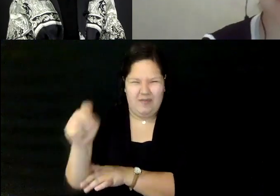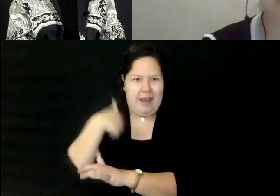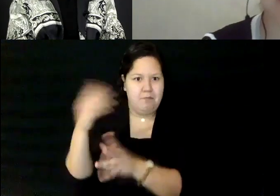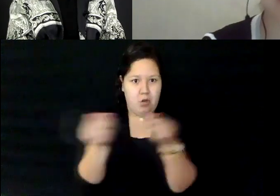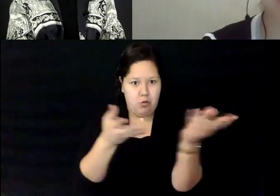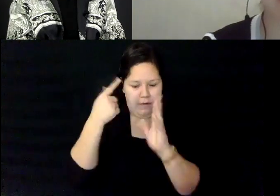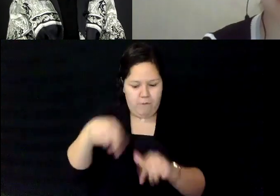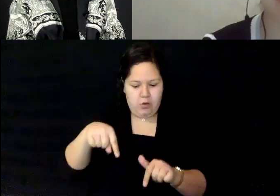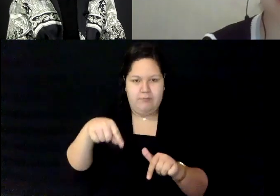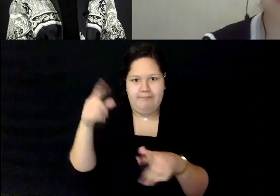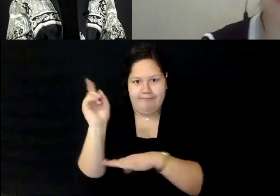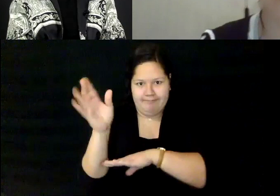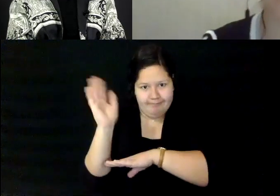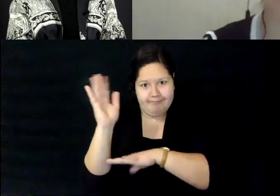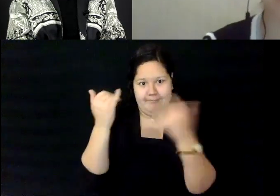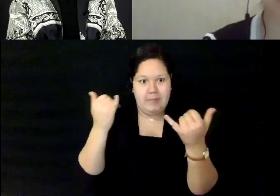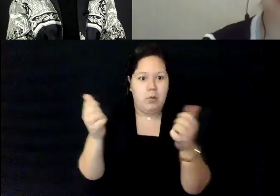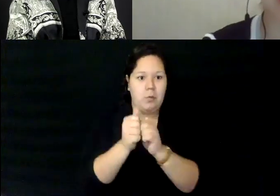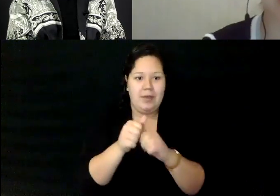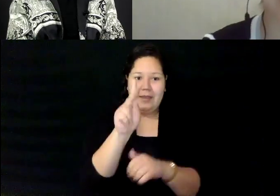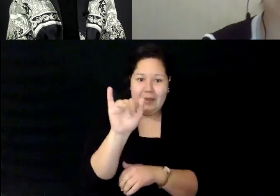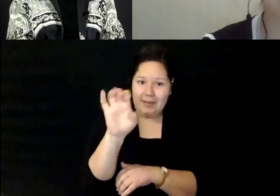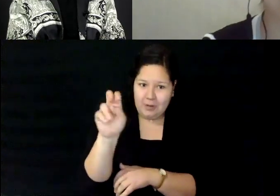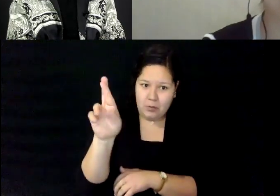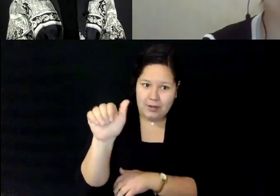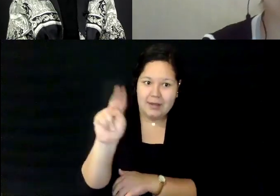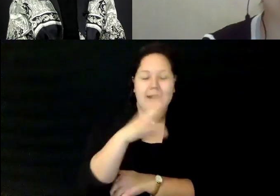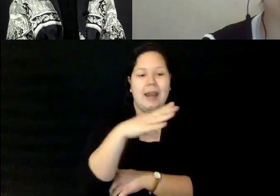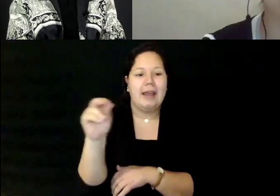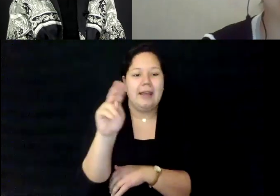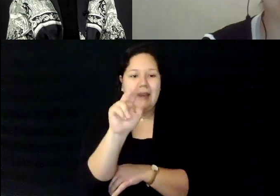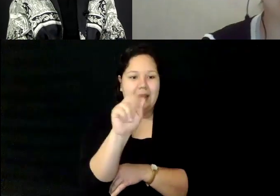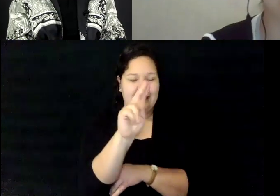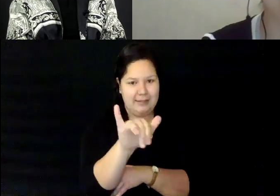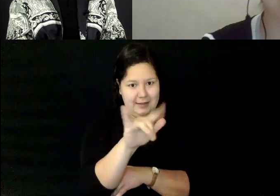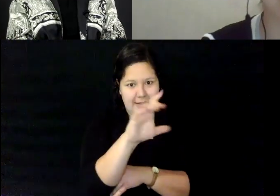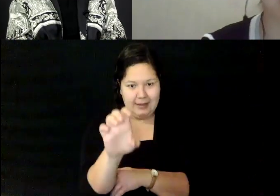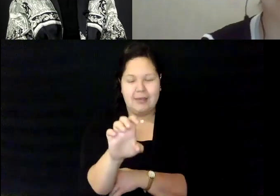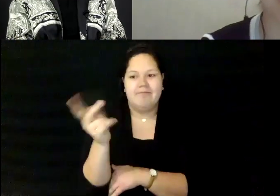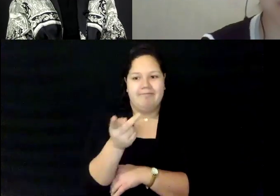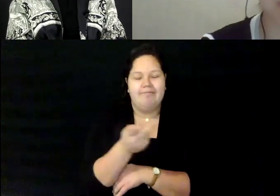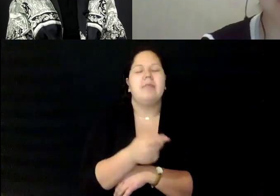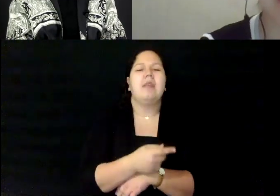for today's Artist Talk with Nancy Lee, 李南屏, and Kiran Bhumber, ਕਿਰਨਦੀਪ ਕੌਰ ਭੰਬਰ.